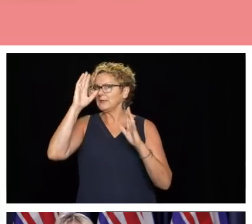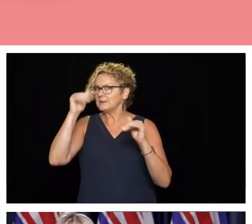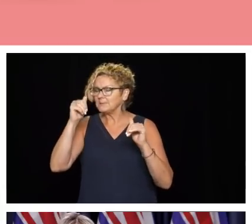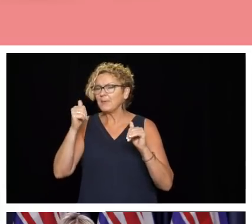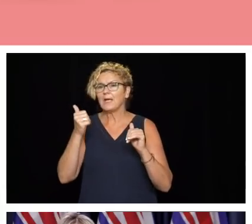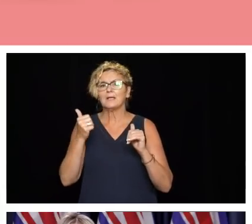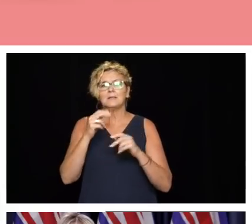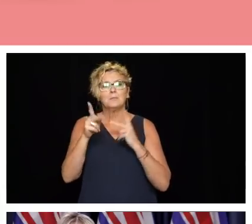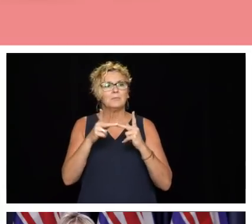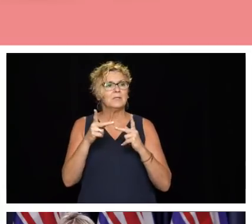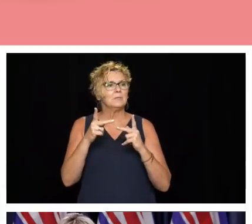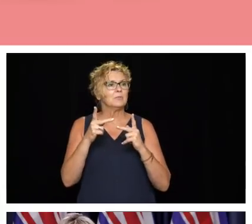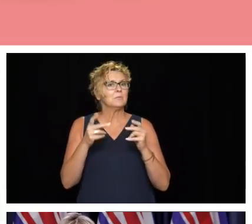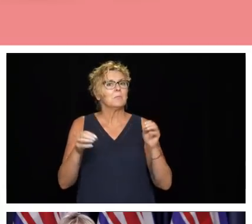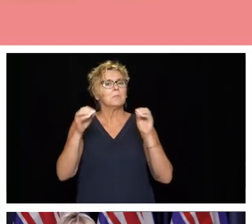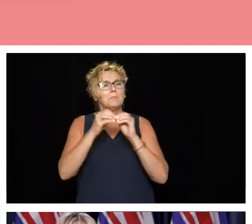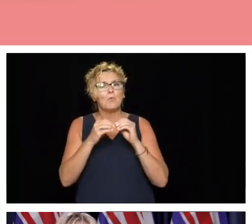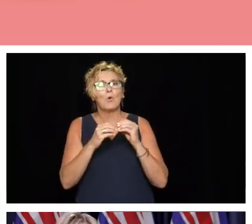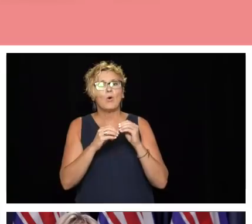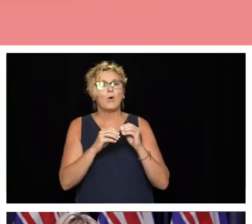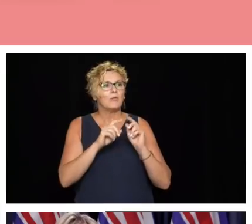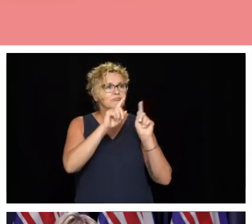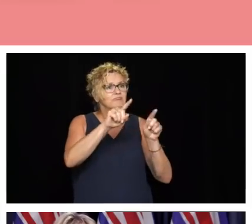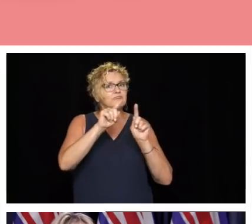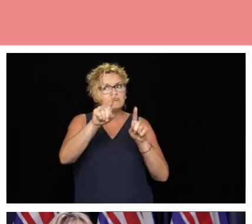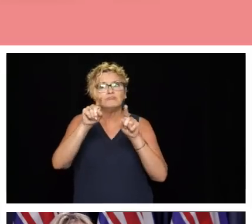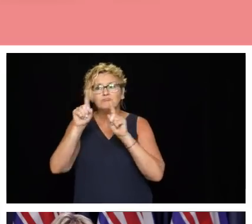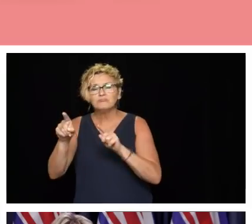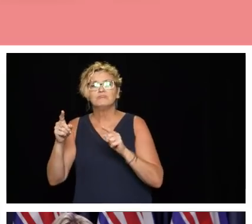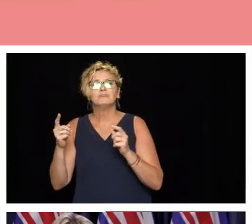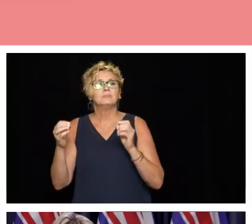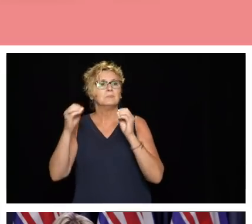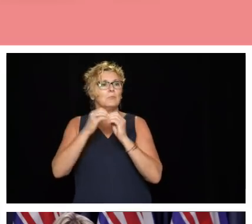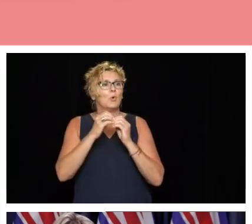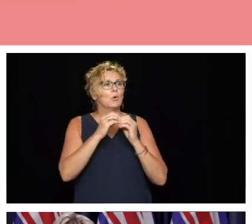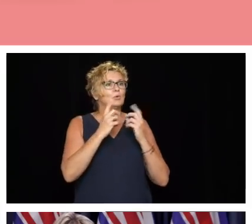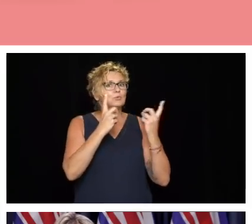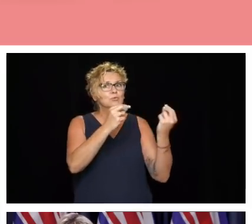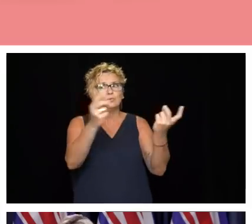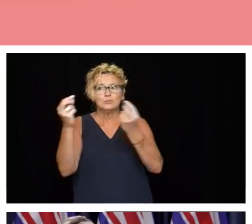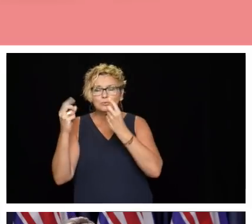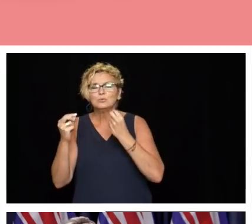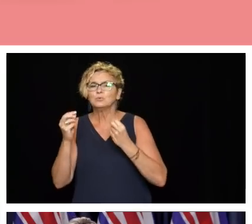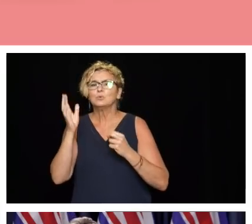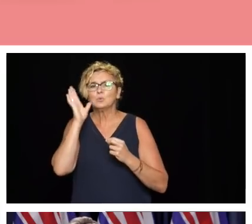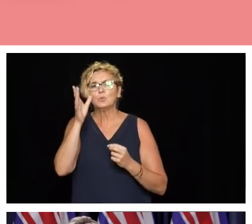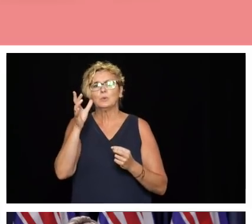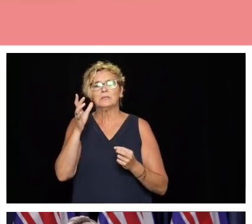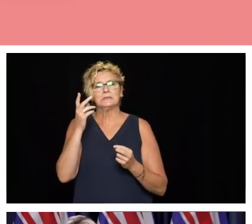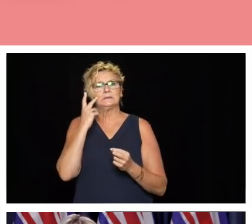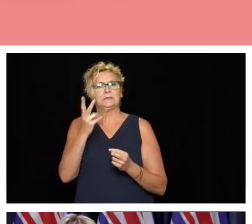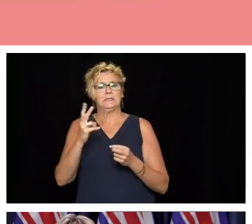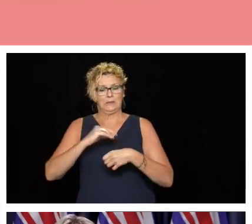As you know, as we manage to move into our restart plan over the summer, we have had increased numbers of cases of COVID-19.